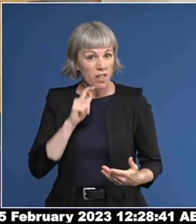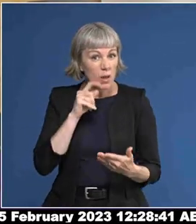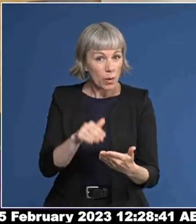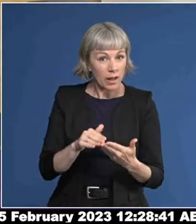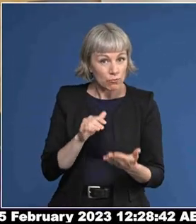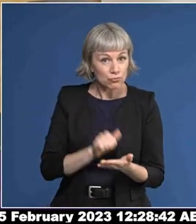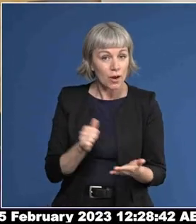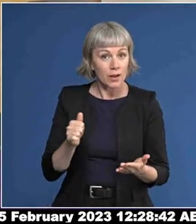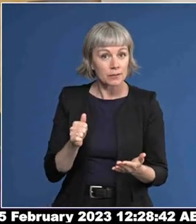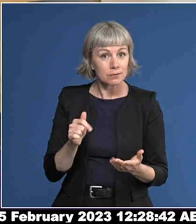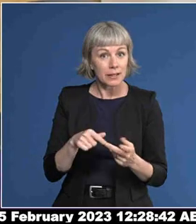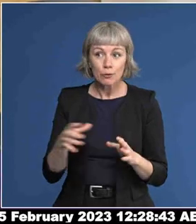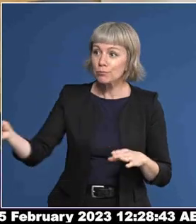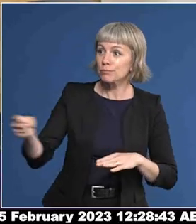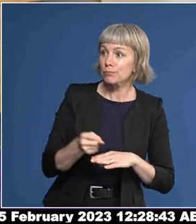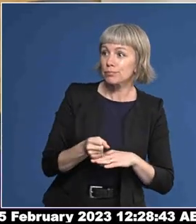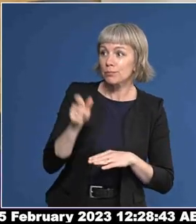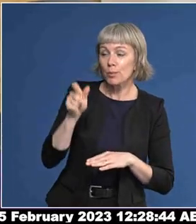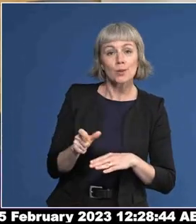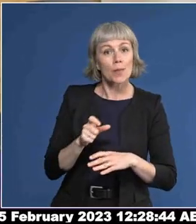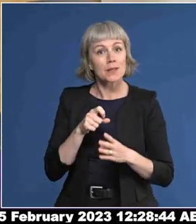Do you all accept that? Yes.